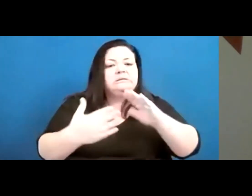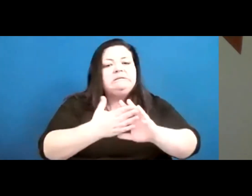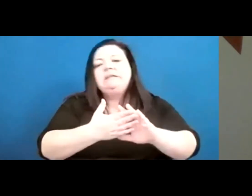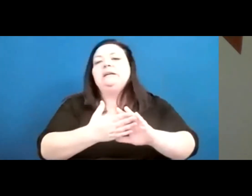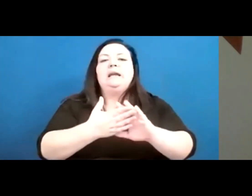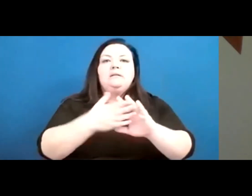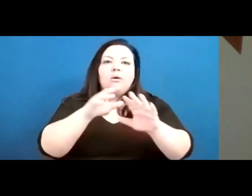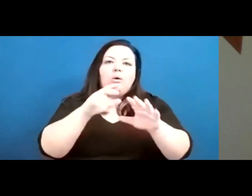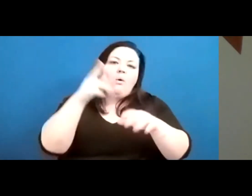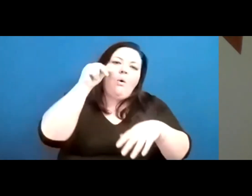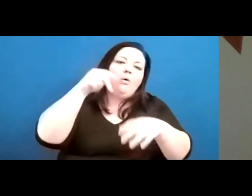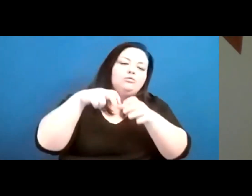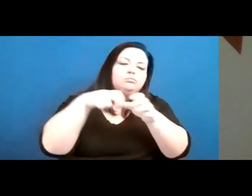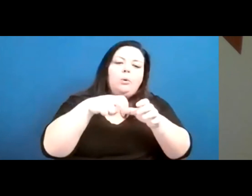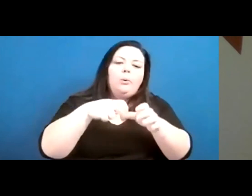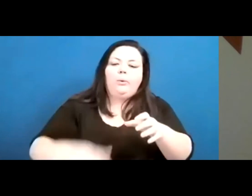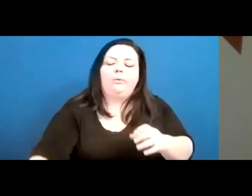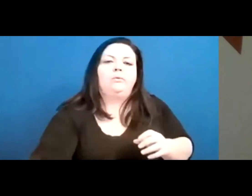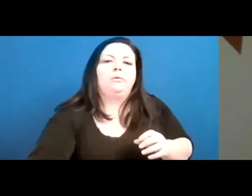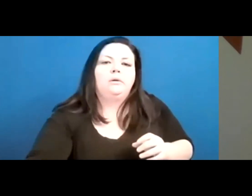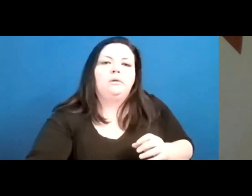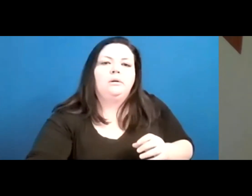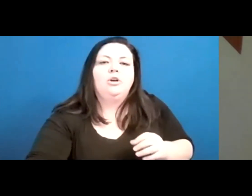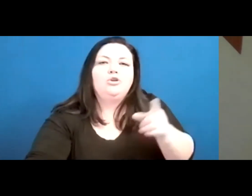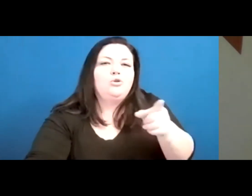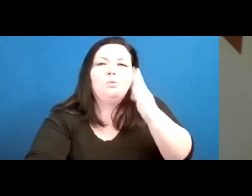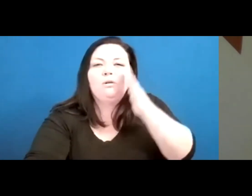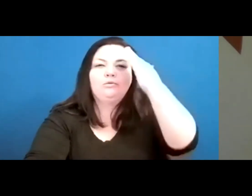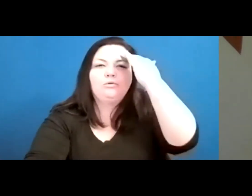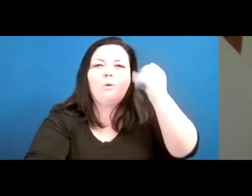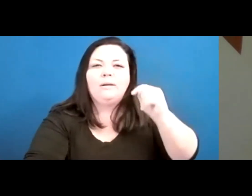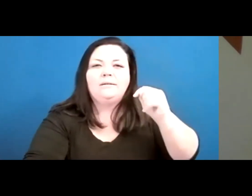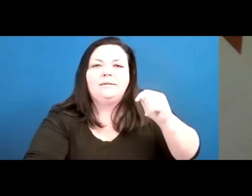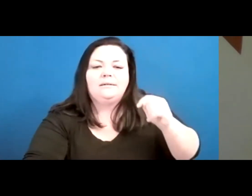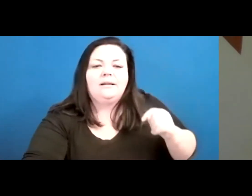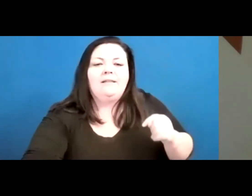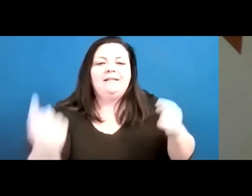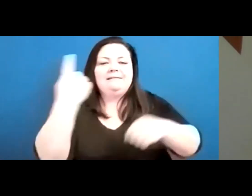topple topless tower. you will know it/ on the day you go to hide in an inner room.//